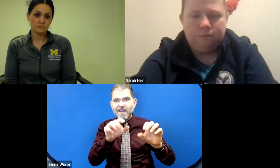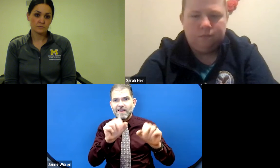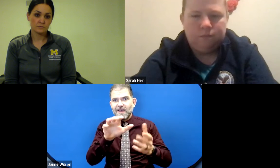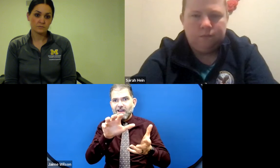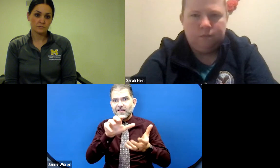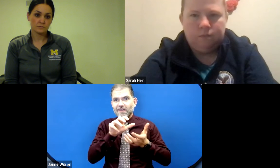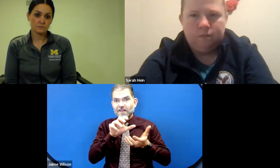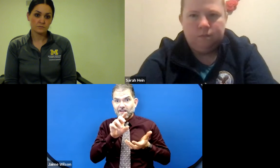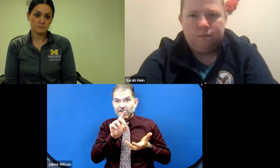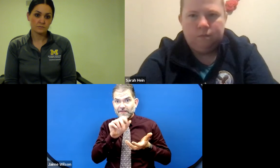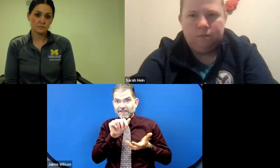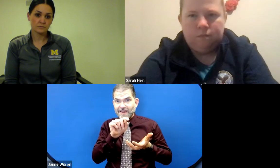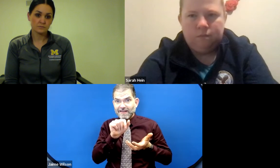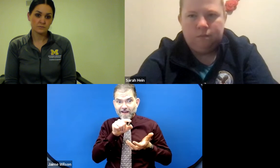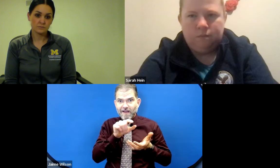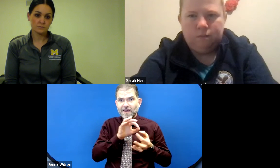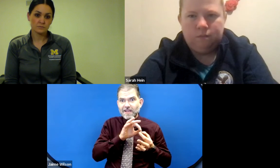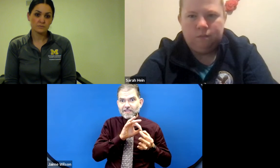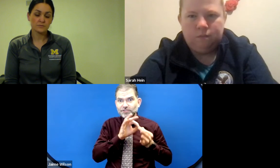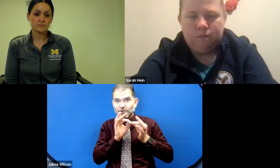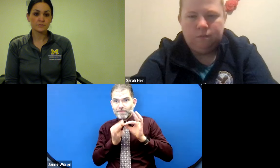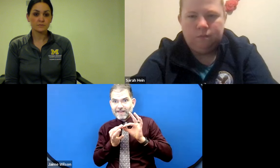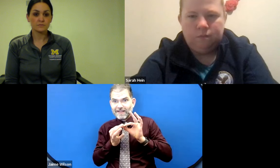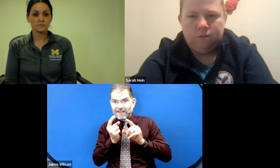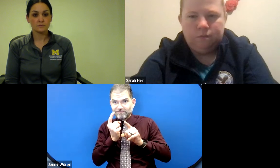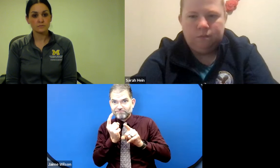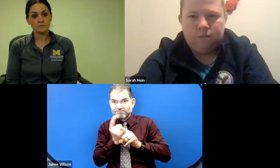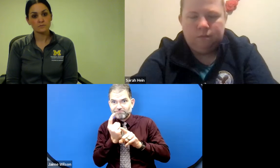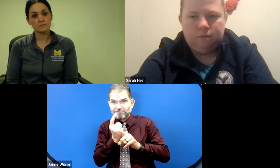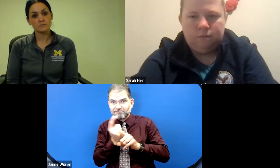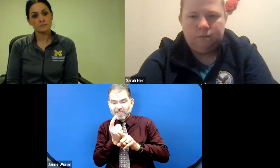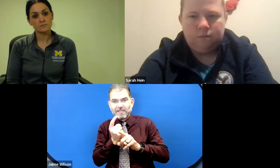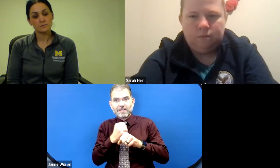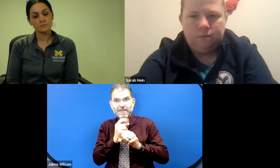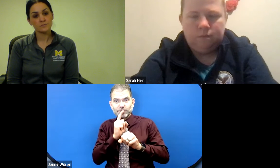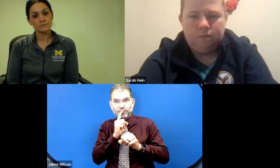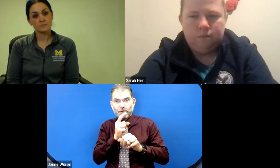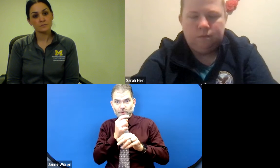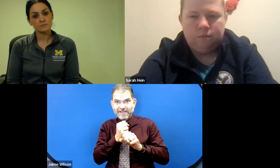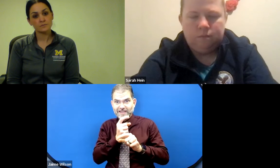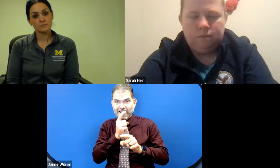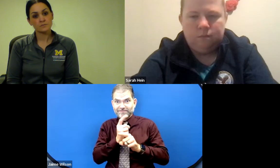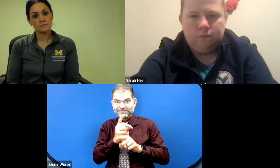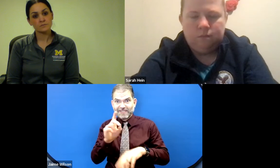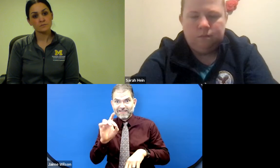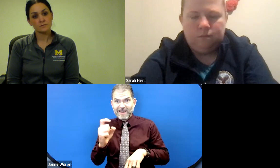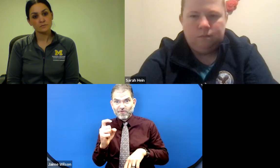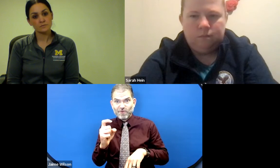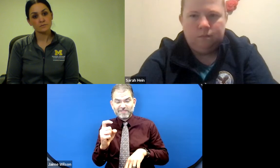ASL Interpreter: in a direct evaluation. ASL Interpreter: and then to take that data and interpret it appropriately.